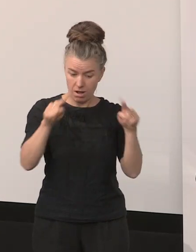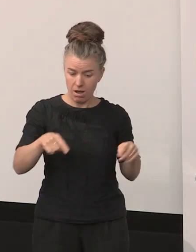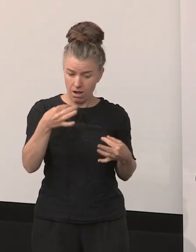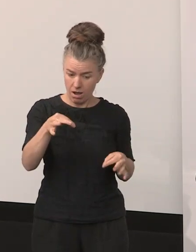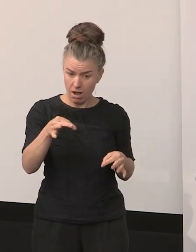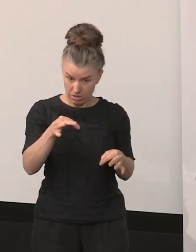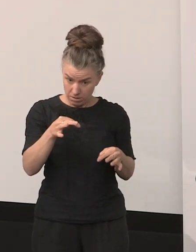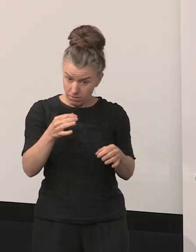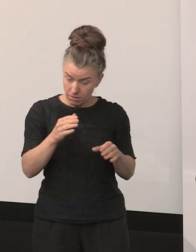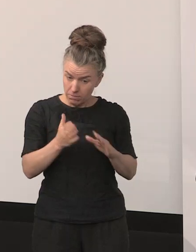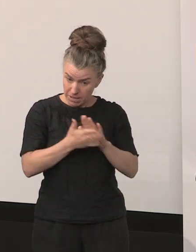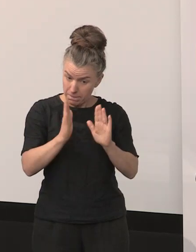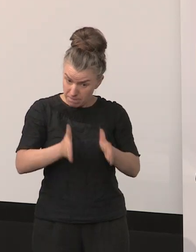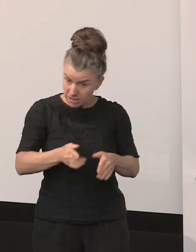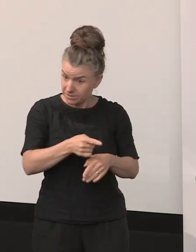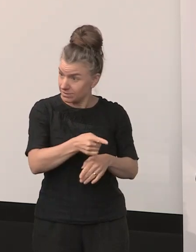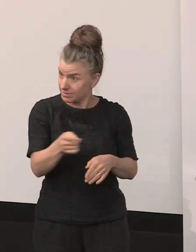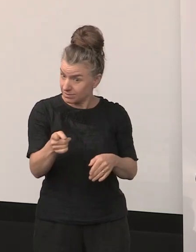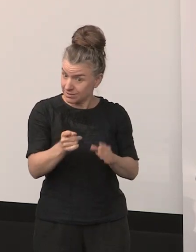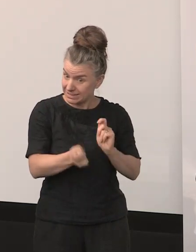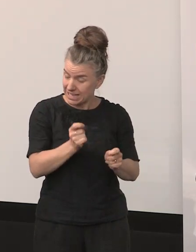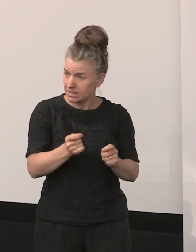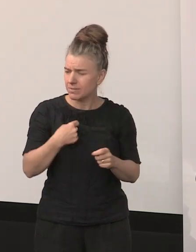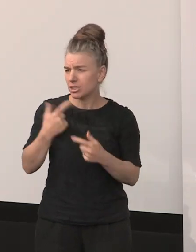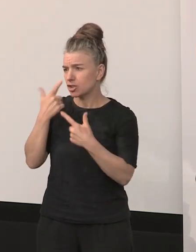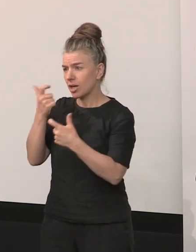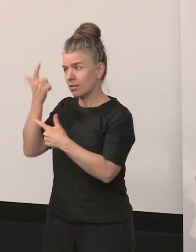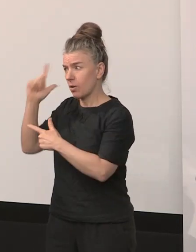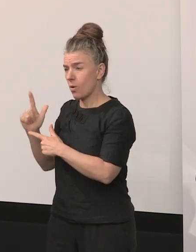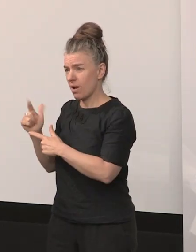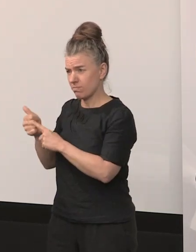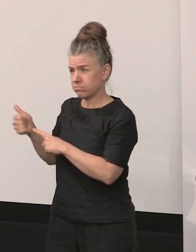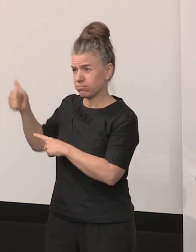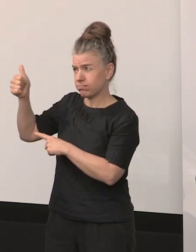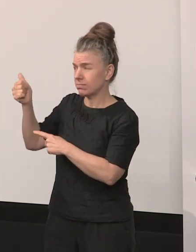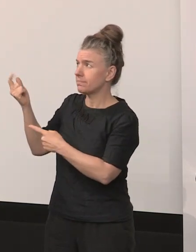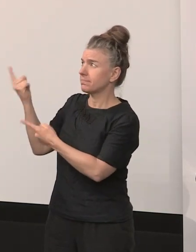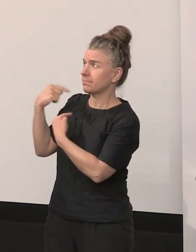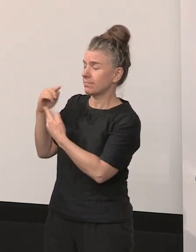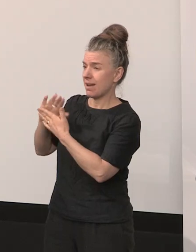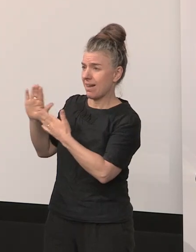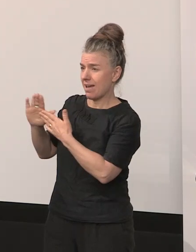some question about whether the order and place could compel people to be tested. I